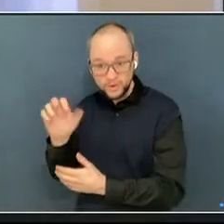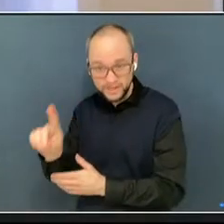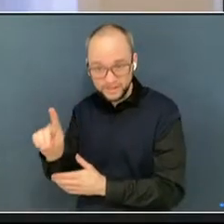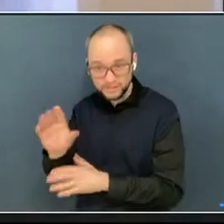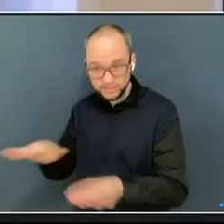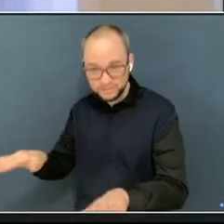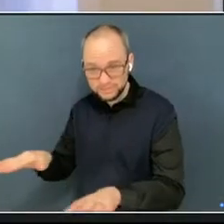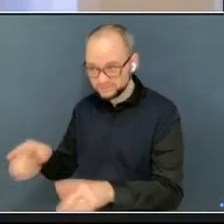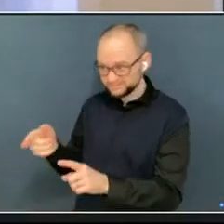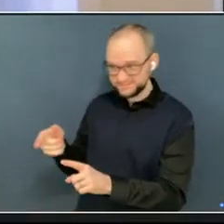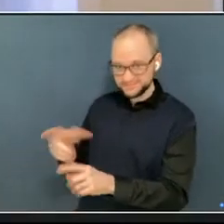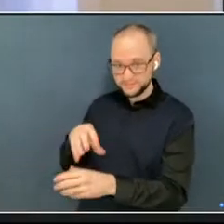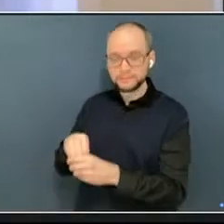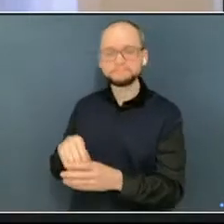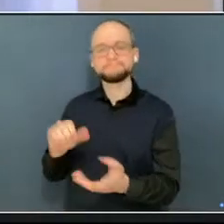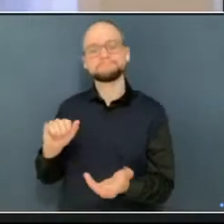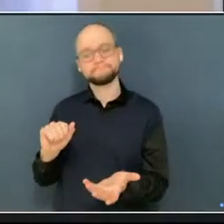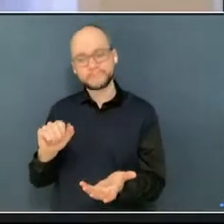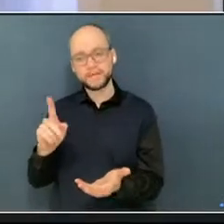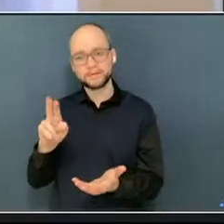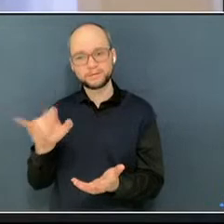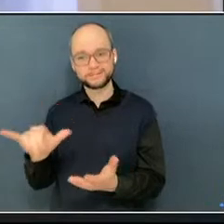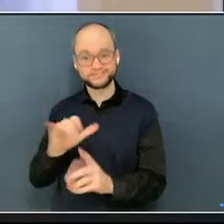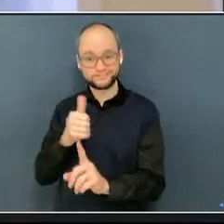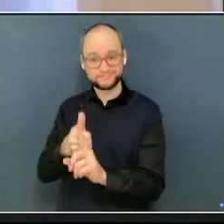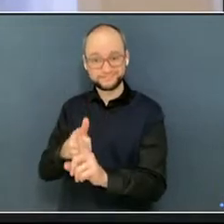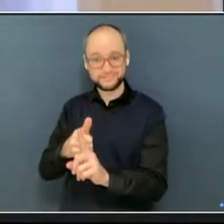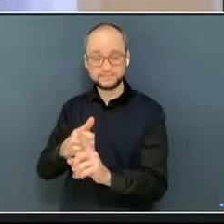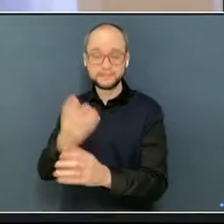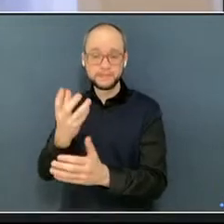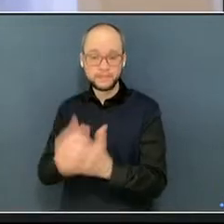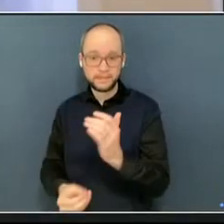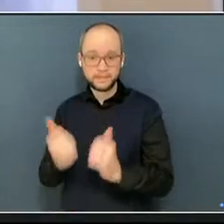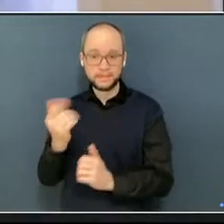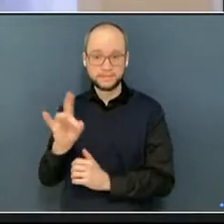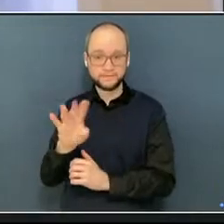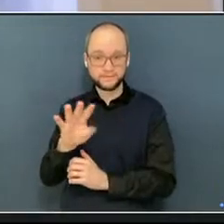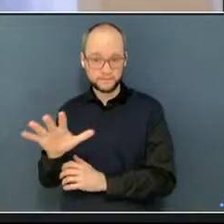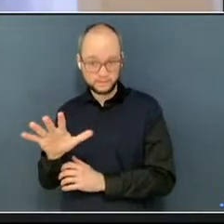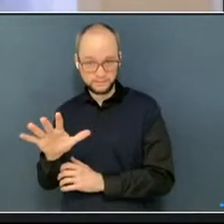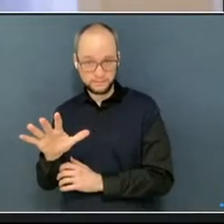The family no longer wanted the property and the land had been unused for three years.